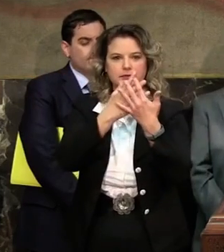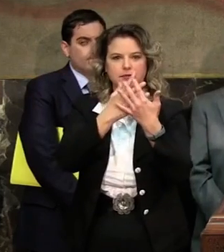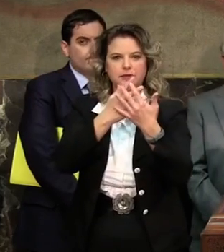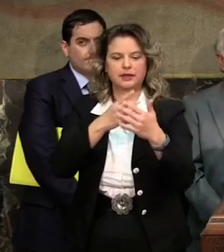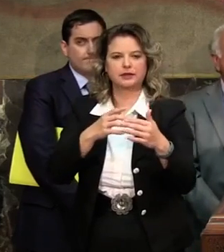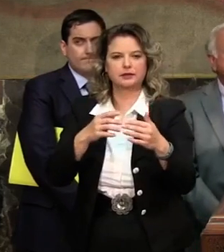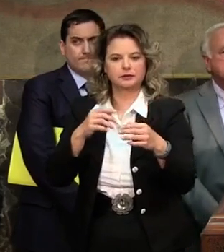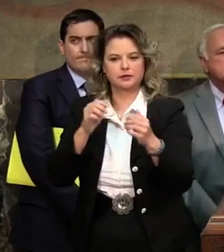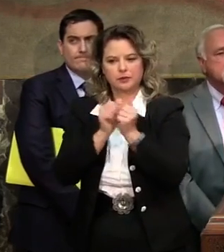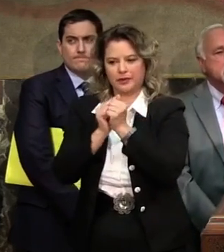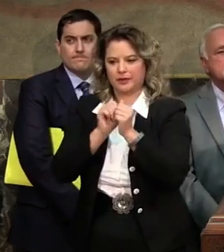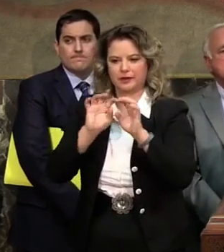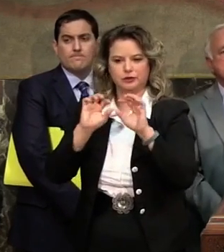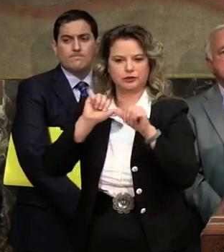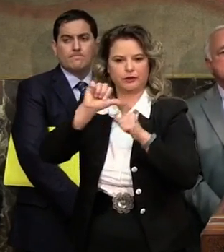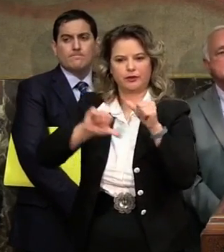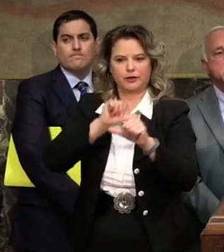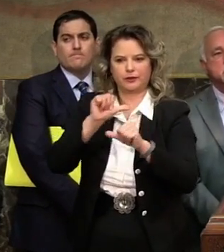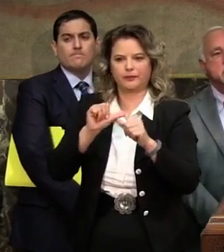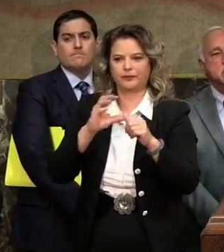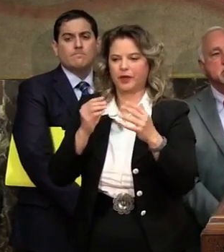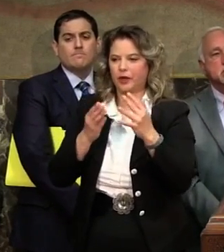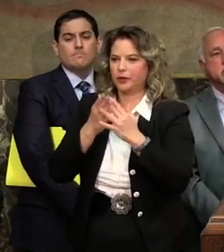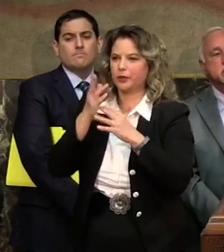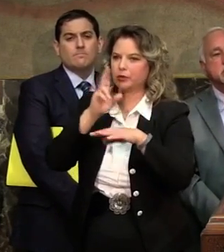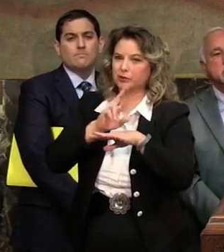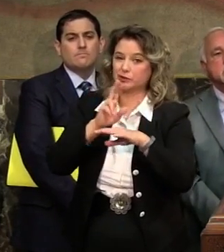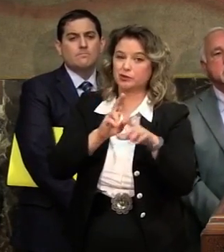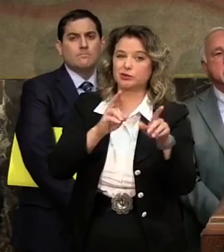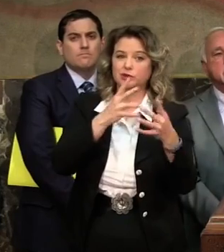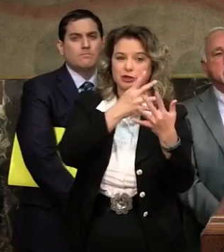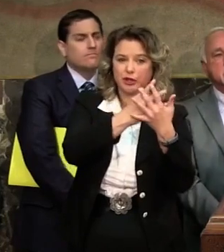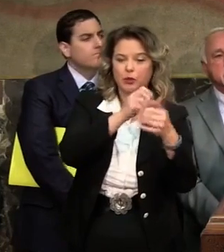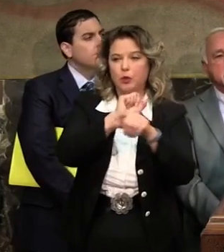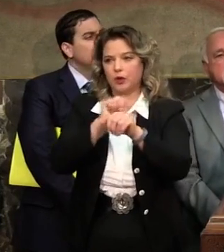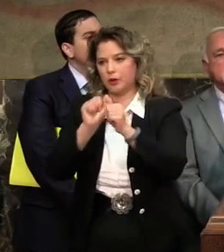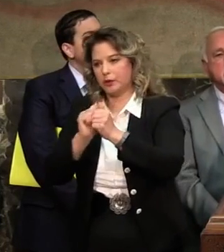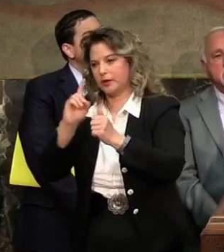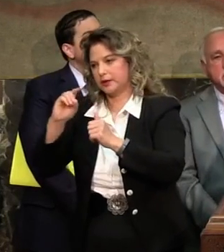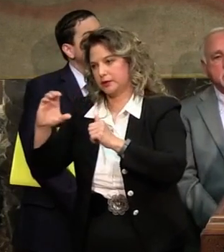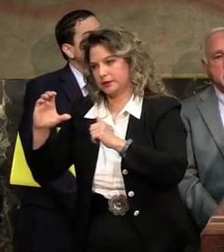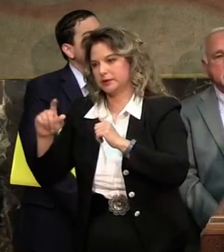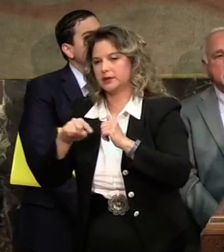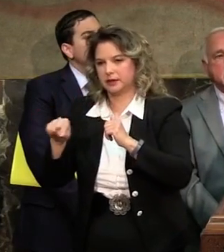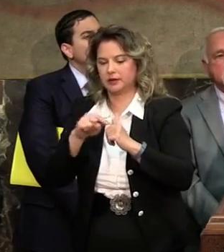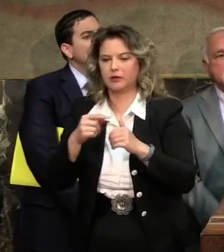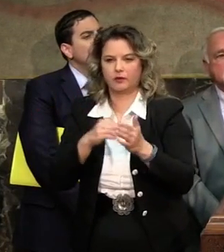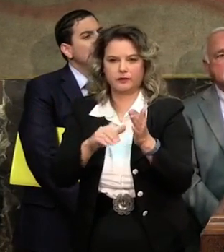and in many cases that will be through use of a jail working with the Department of Corrections so I'm very